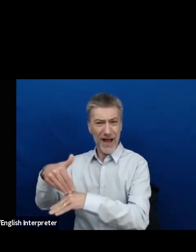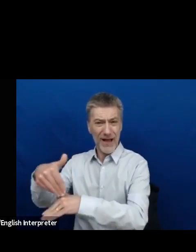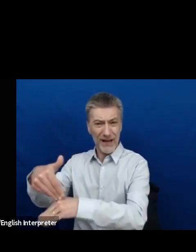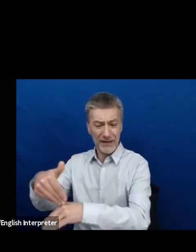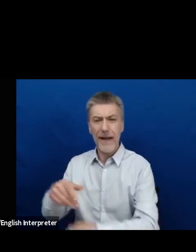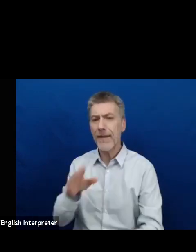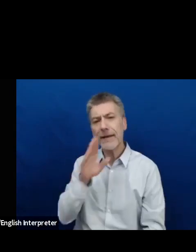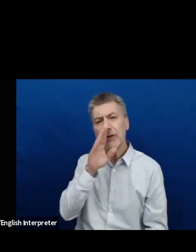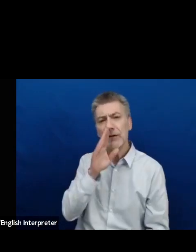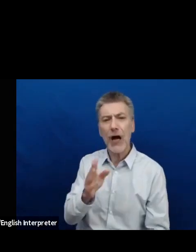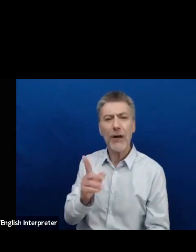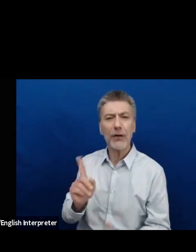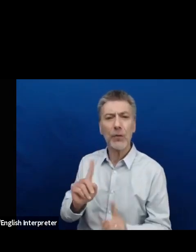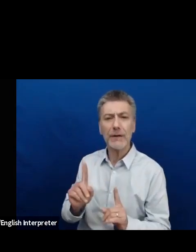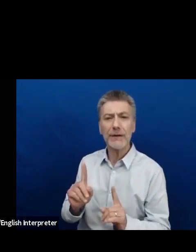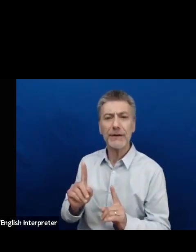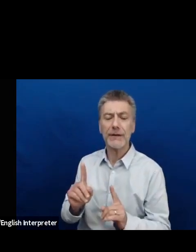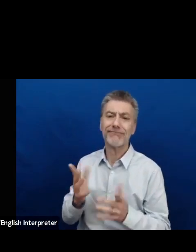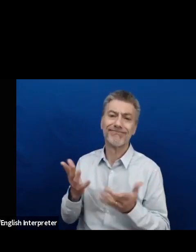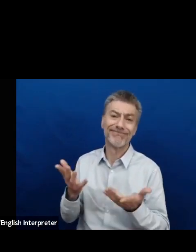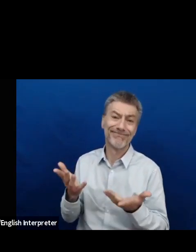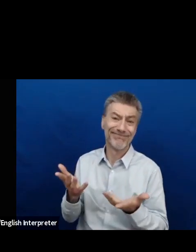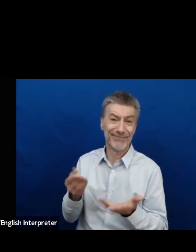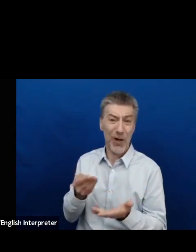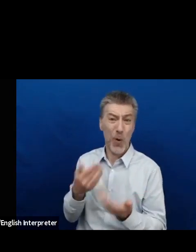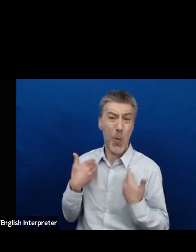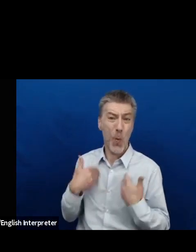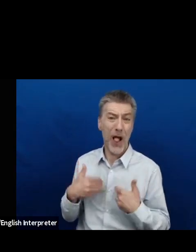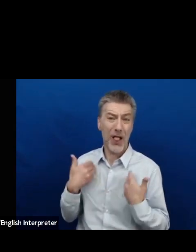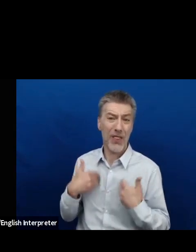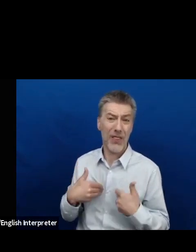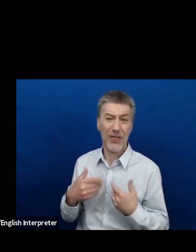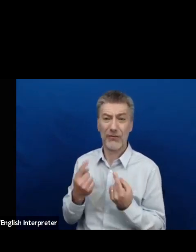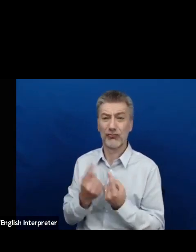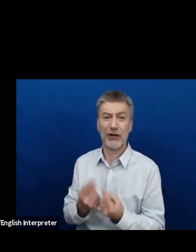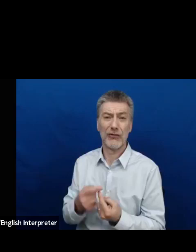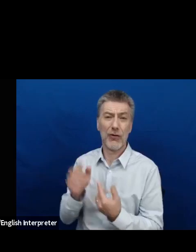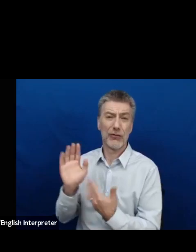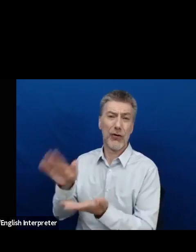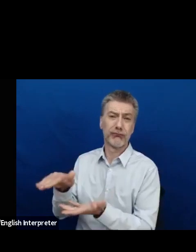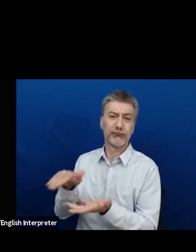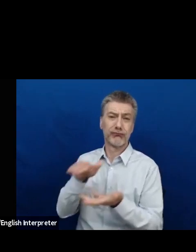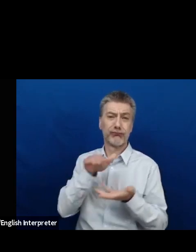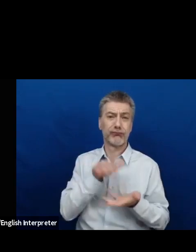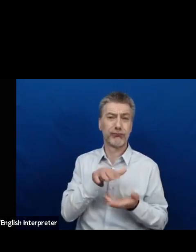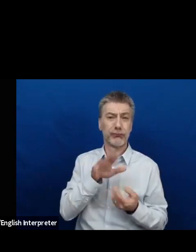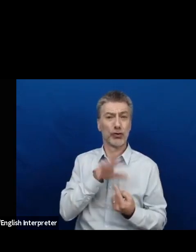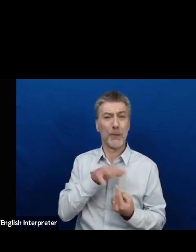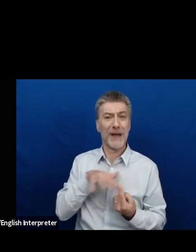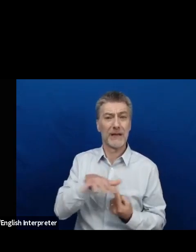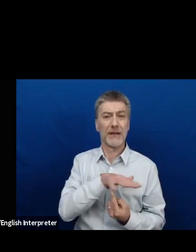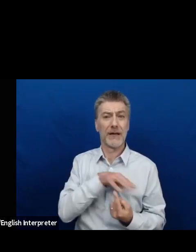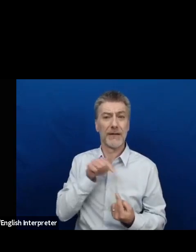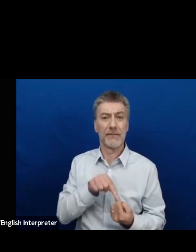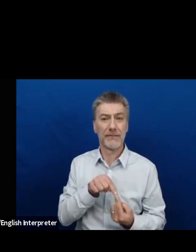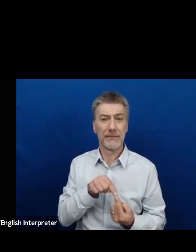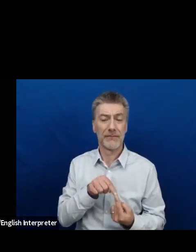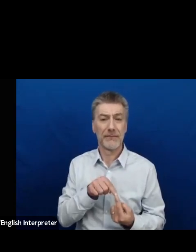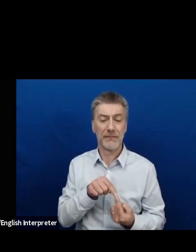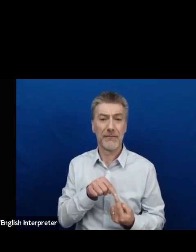sum. In this way the imperial dividend under the control of Westminster was mobilised to support national